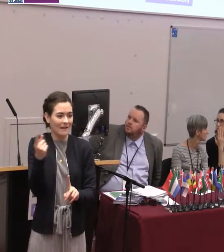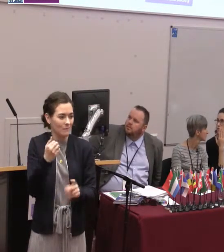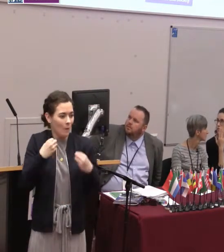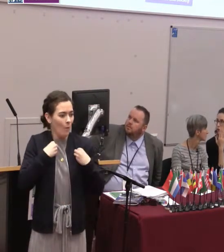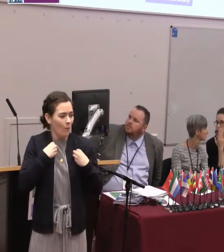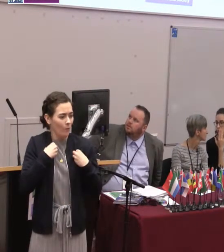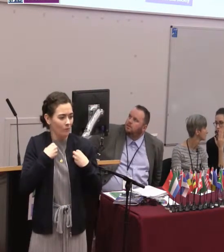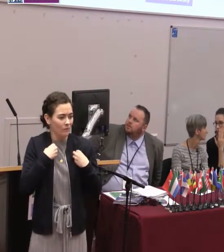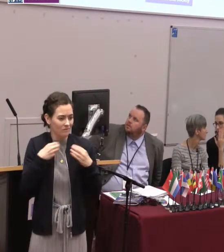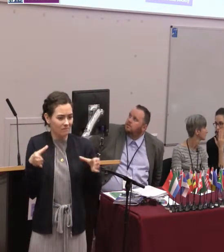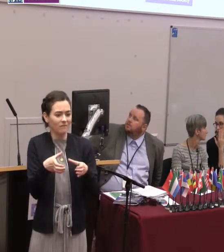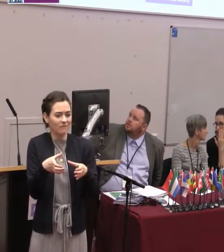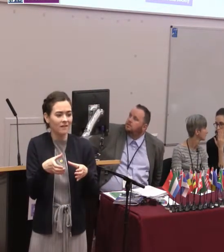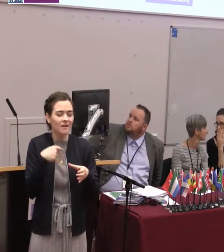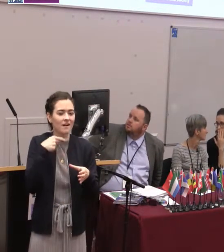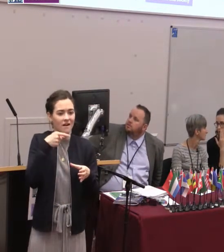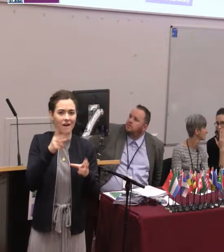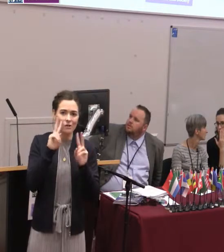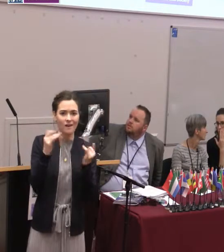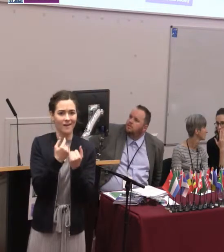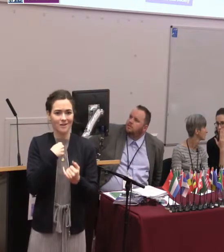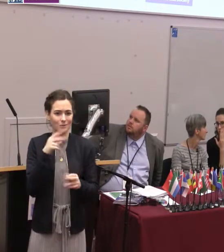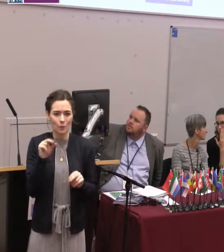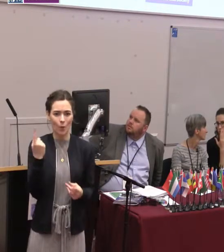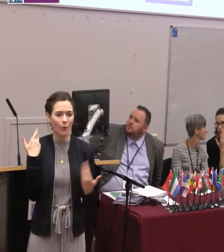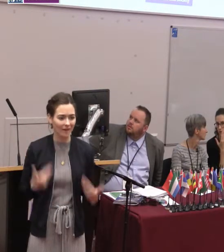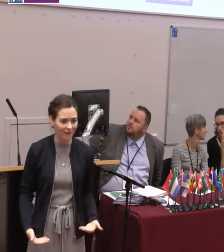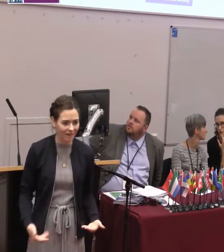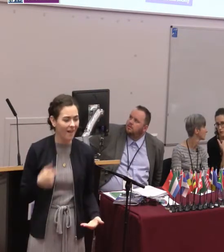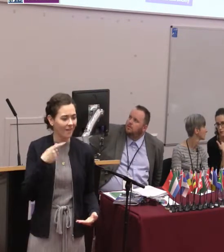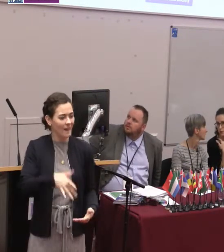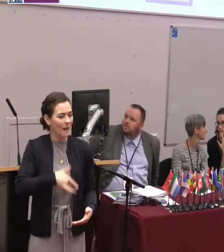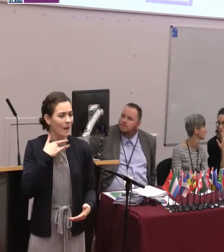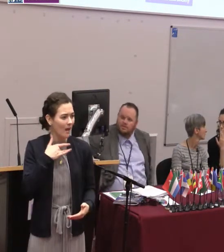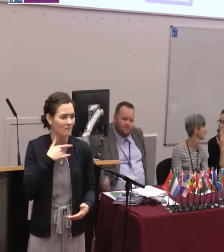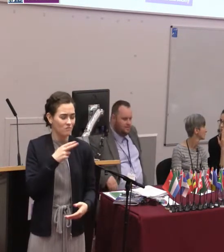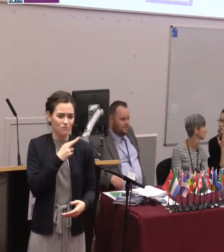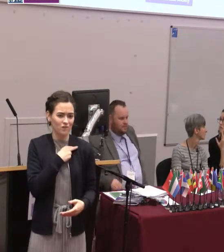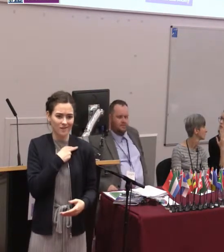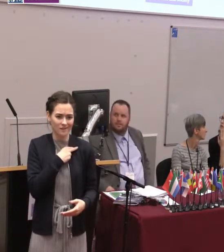I learned I was a nobody and that life did not really matter.